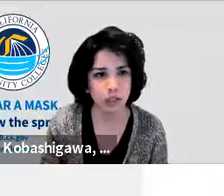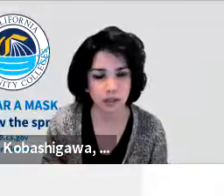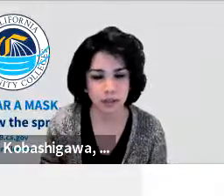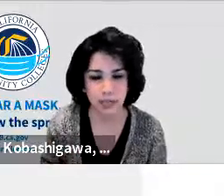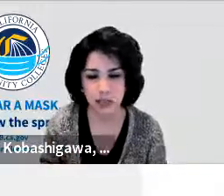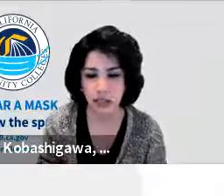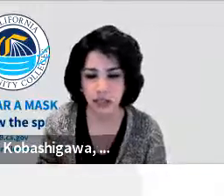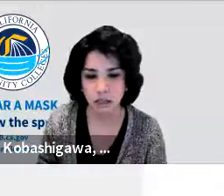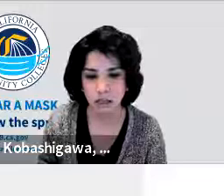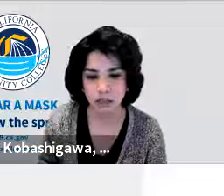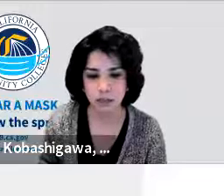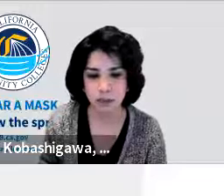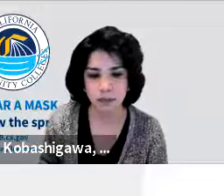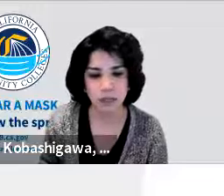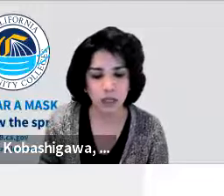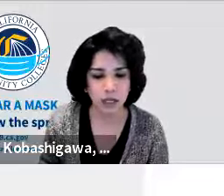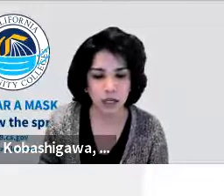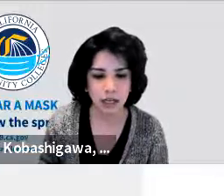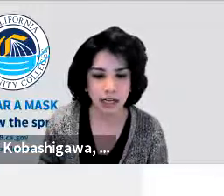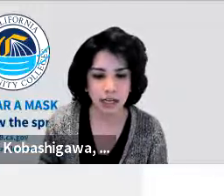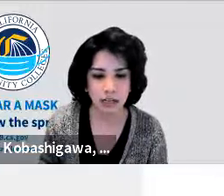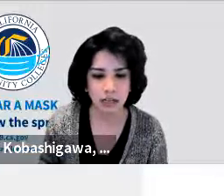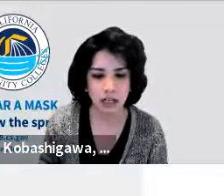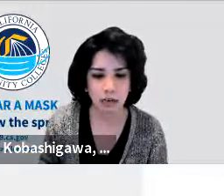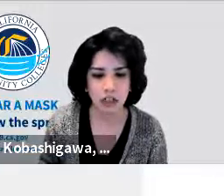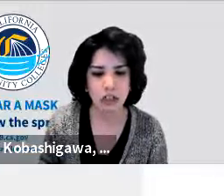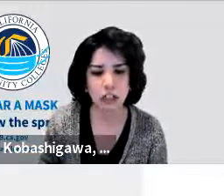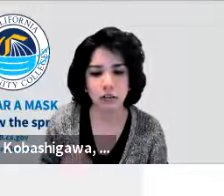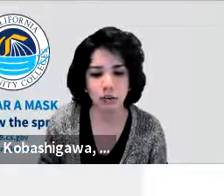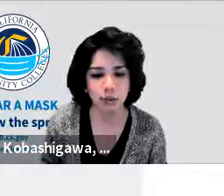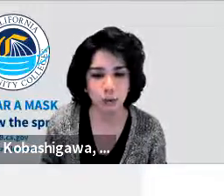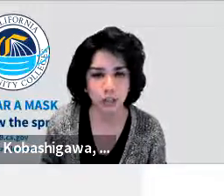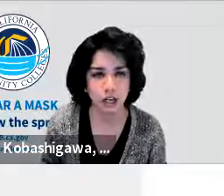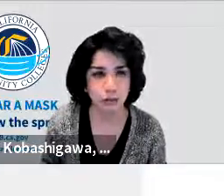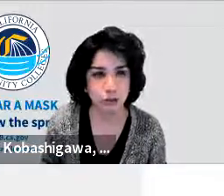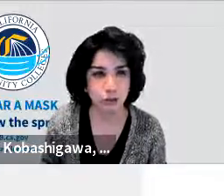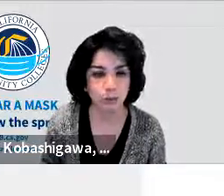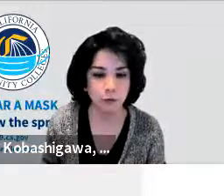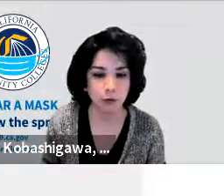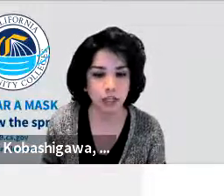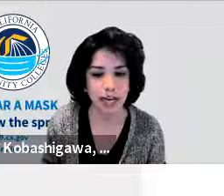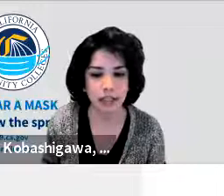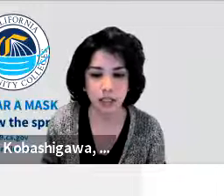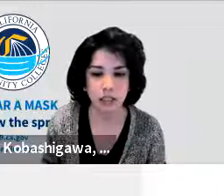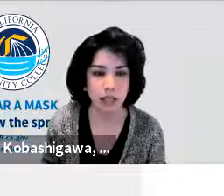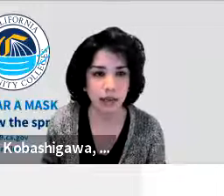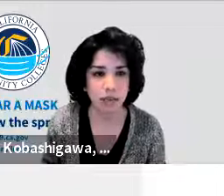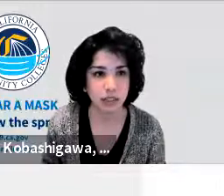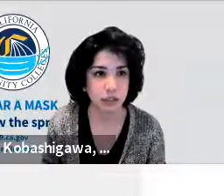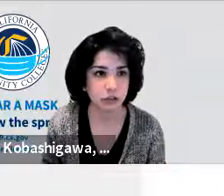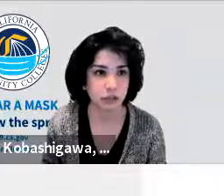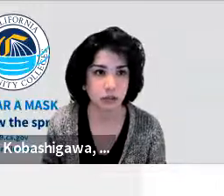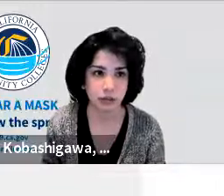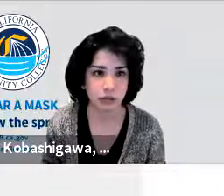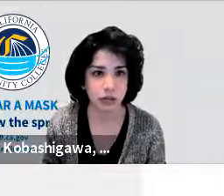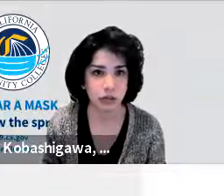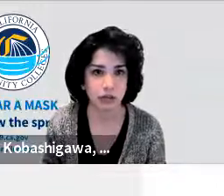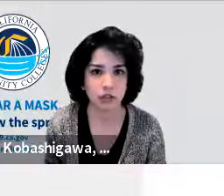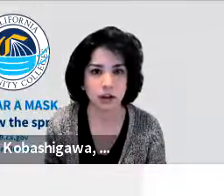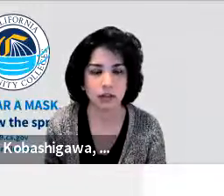will talk about that in just a moment. And just the general support hub to for accessing campus and district resources. So there are